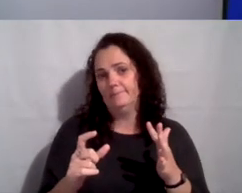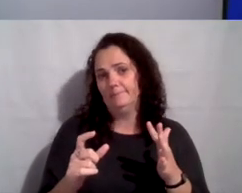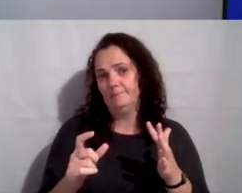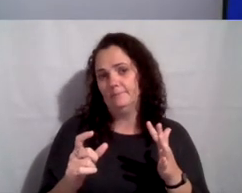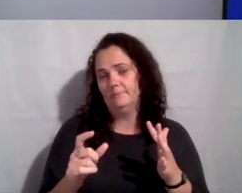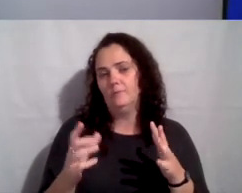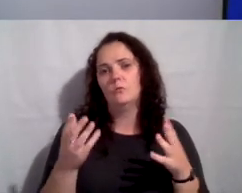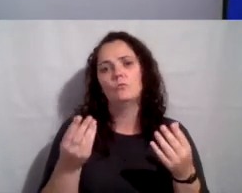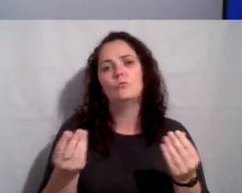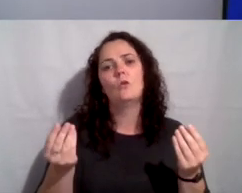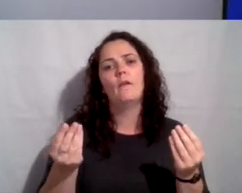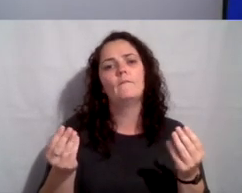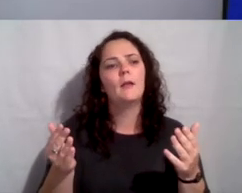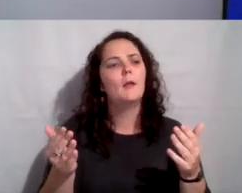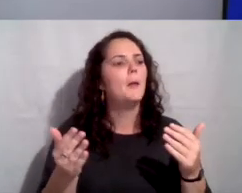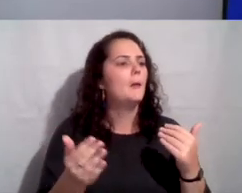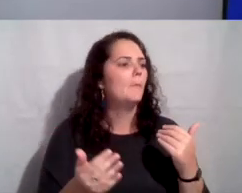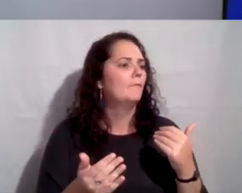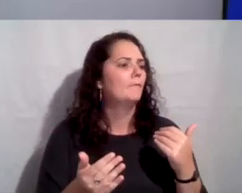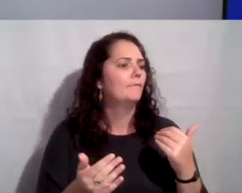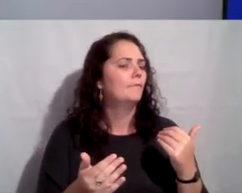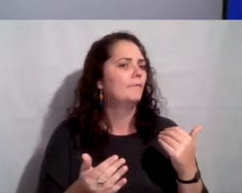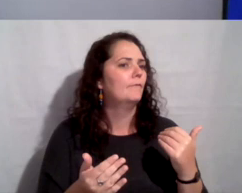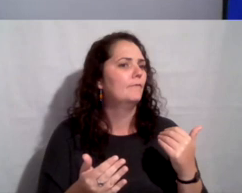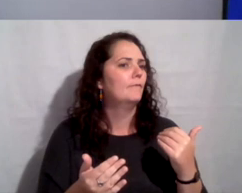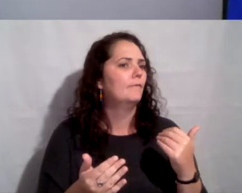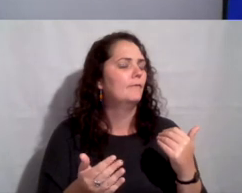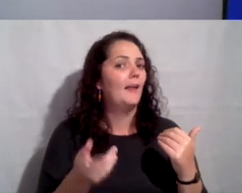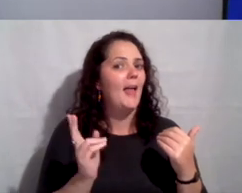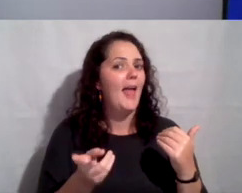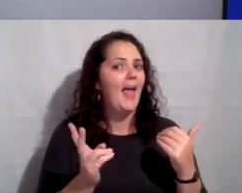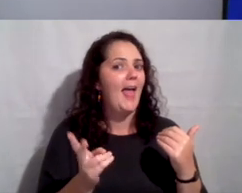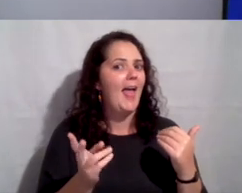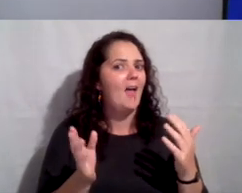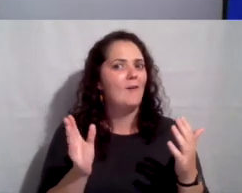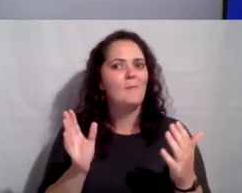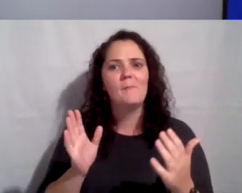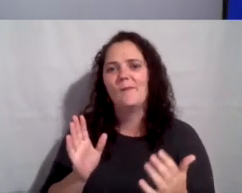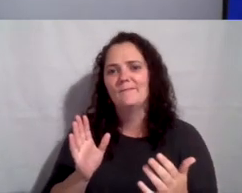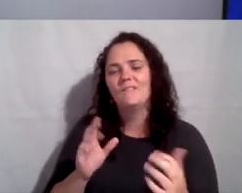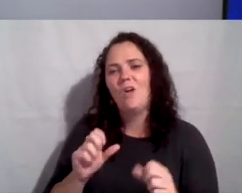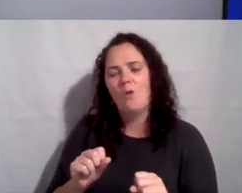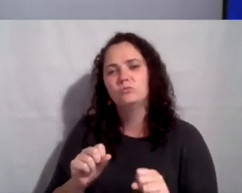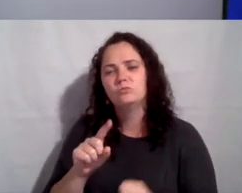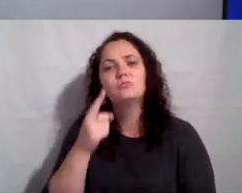and then they're going to do just a very gentle movement and they're going to hold again and then they're going to do another gentle movement and hold again.